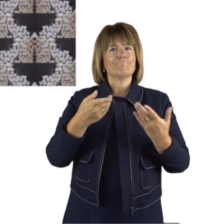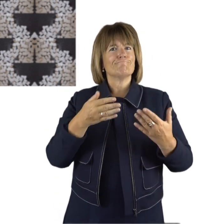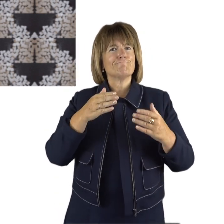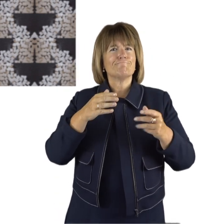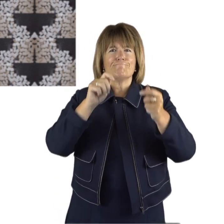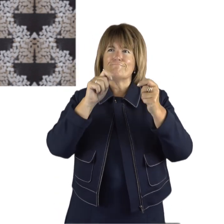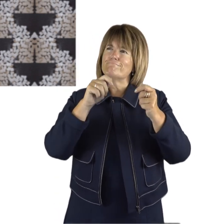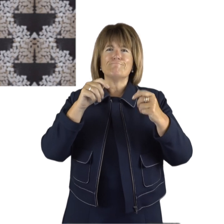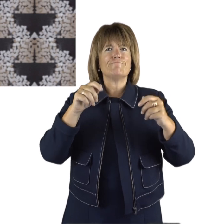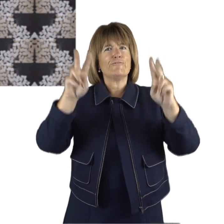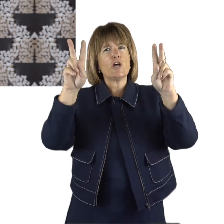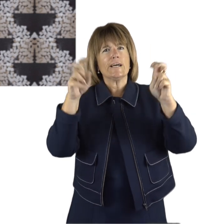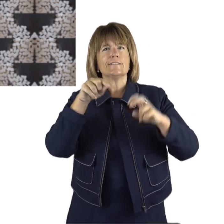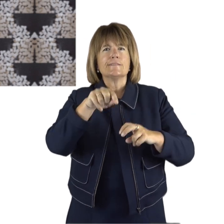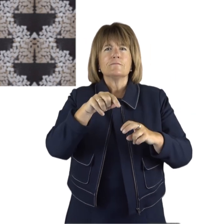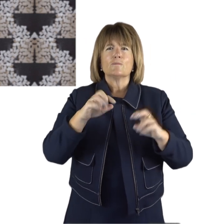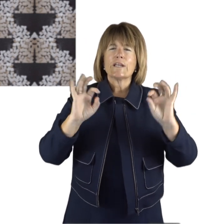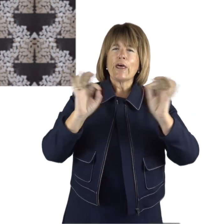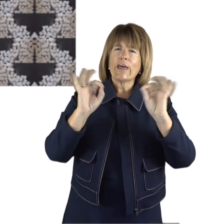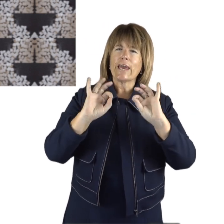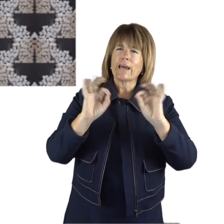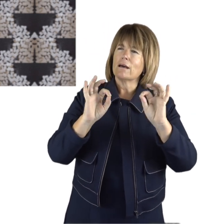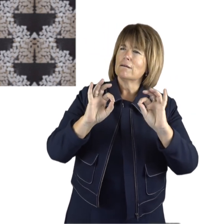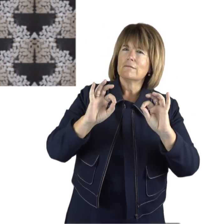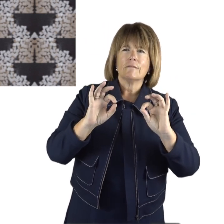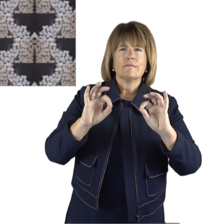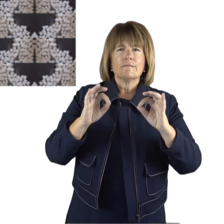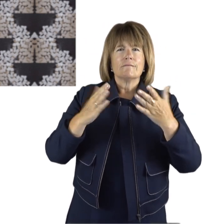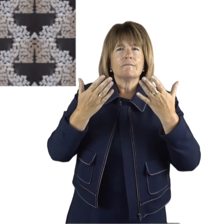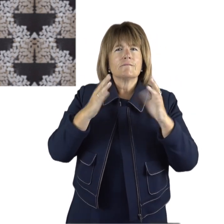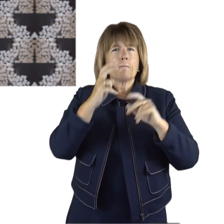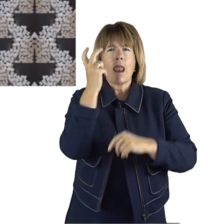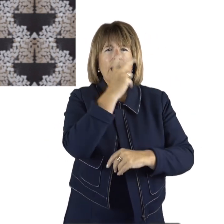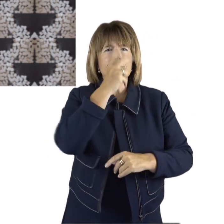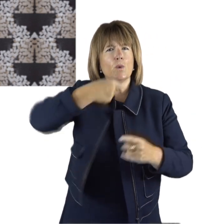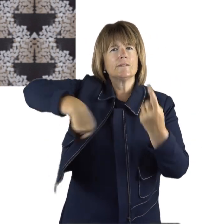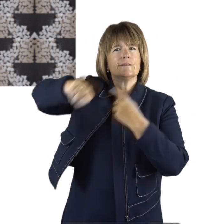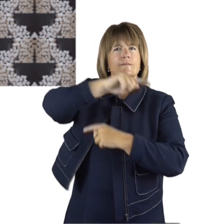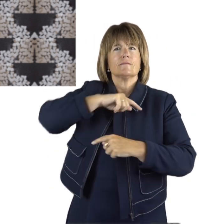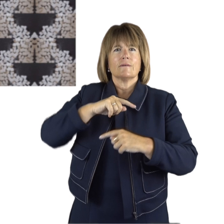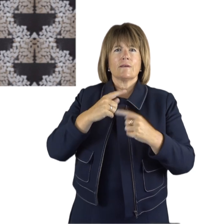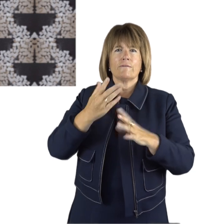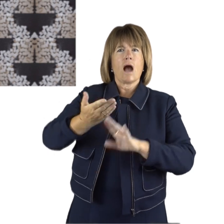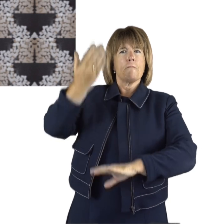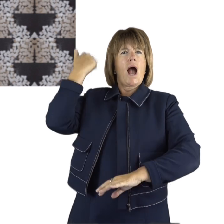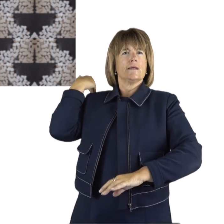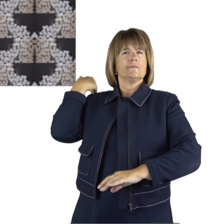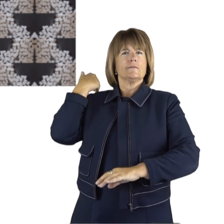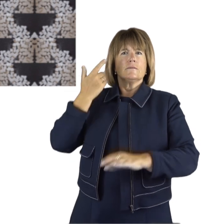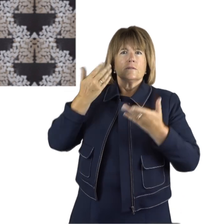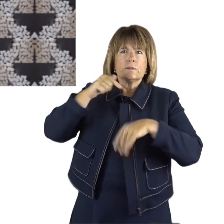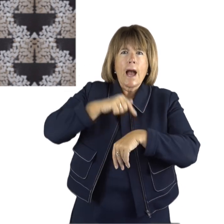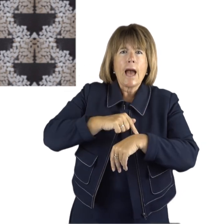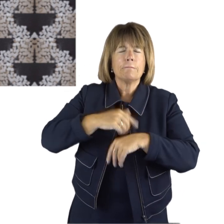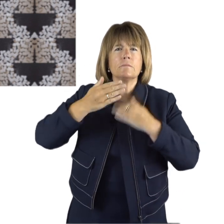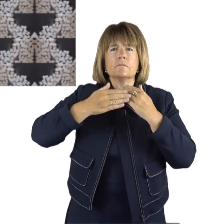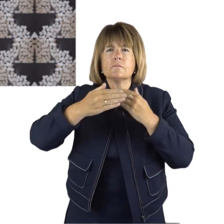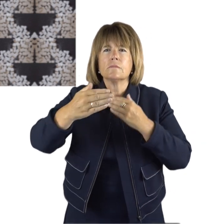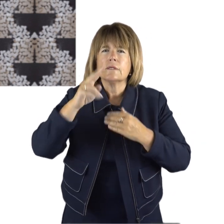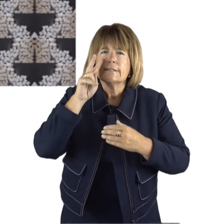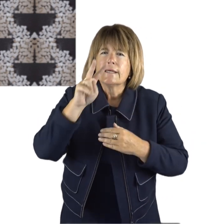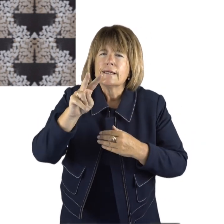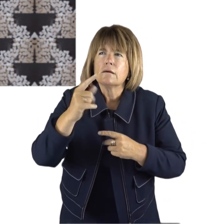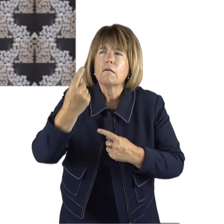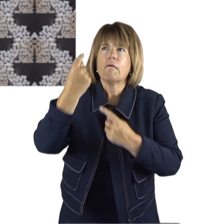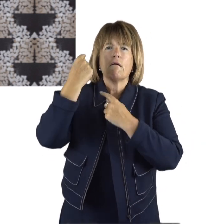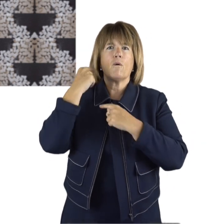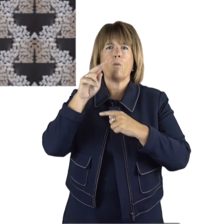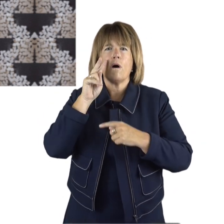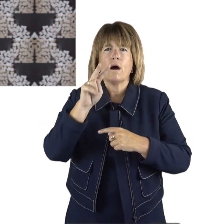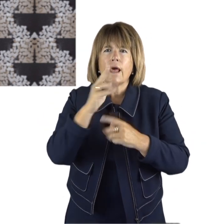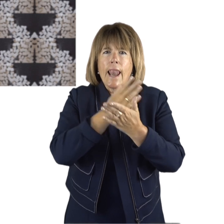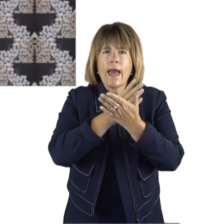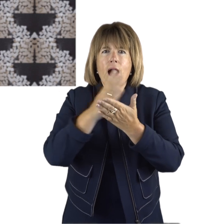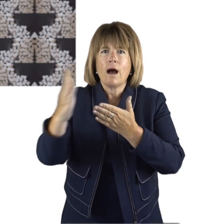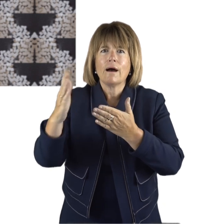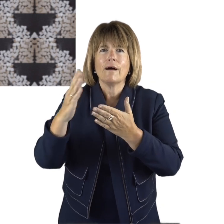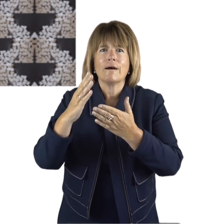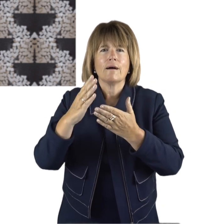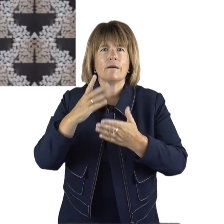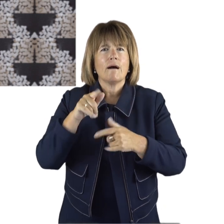“There’s a phrase about nothing being so blind to us as our immediate past, with only time and distance allowing us to see clearly